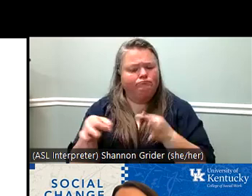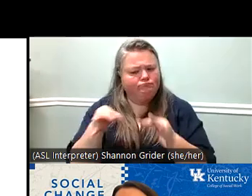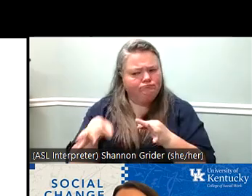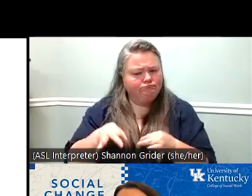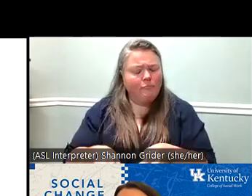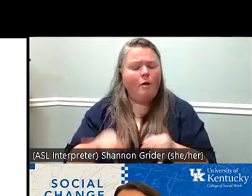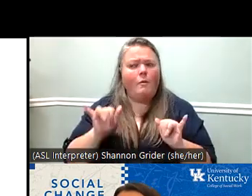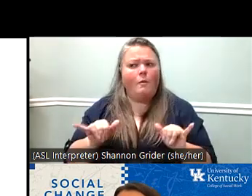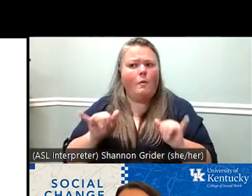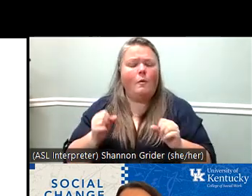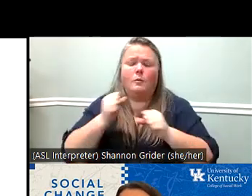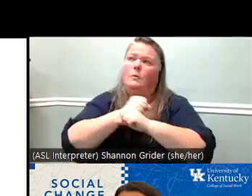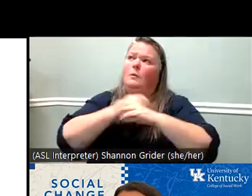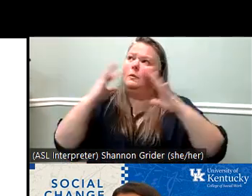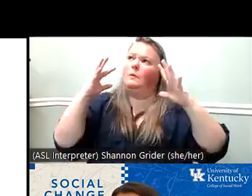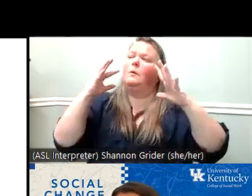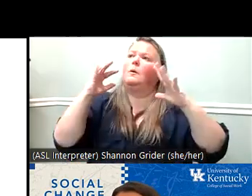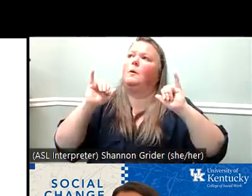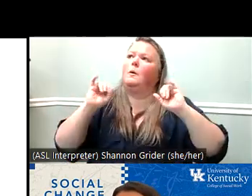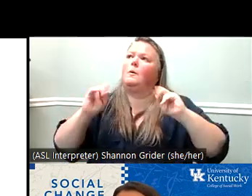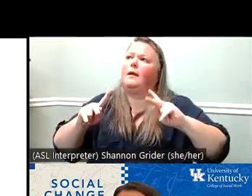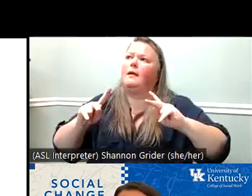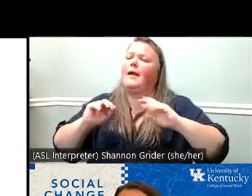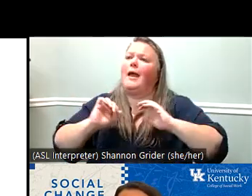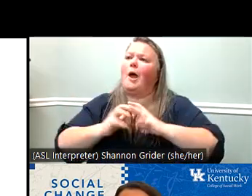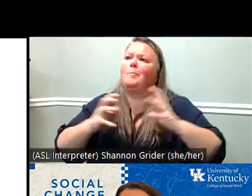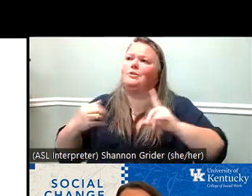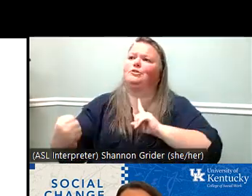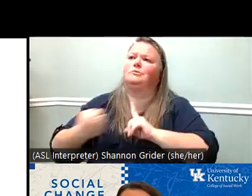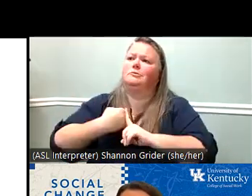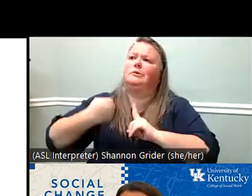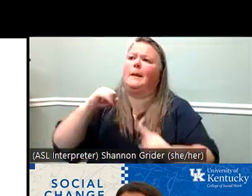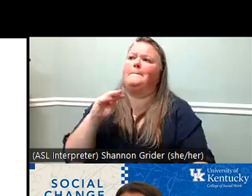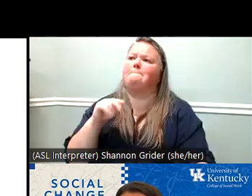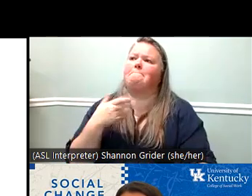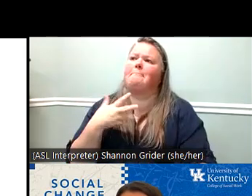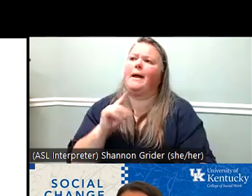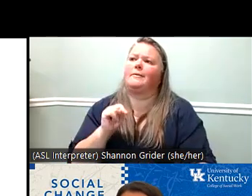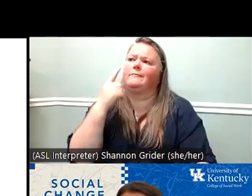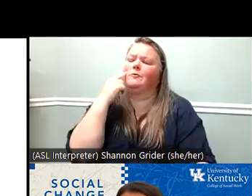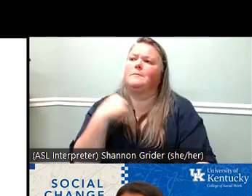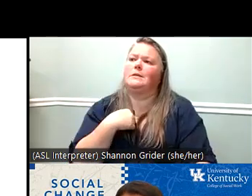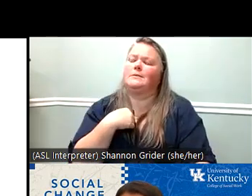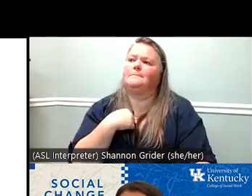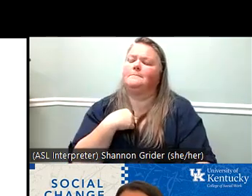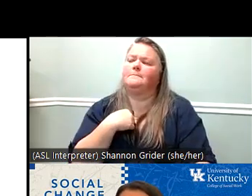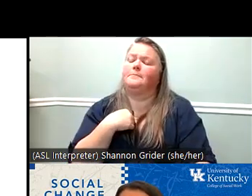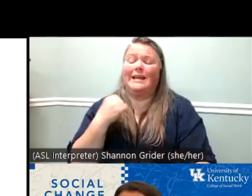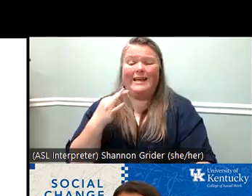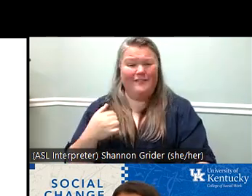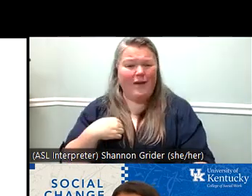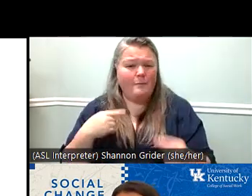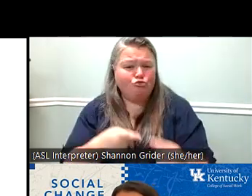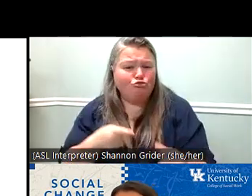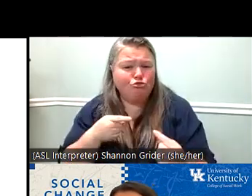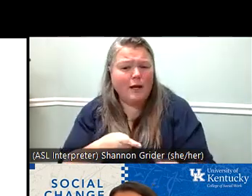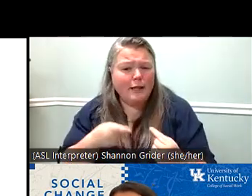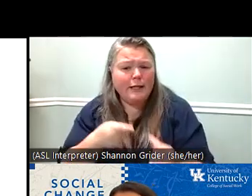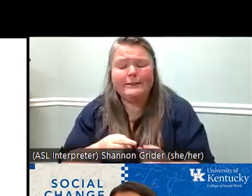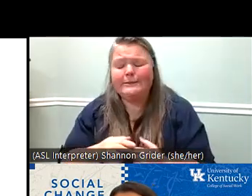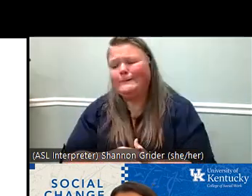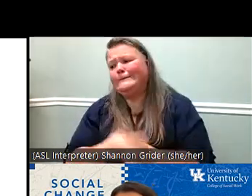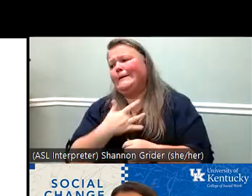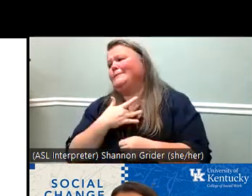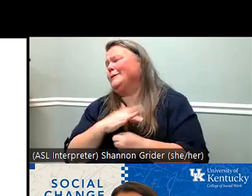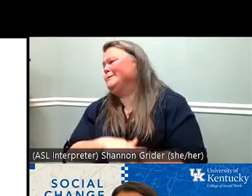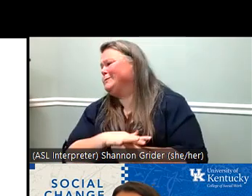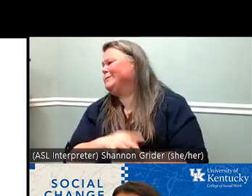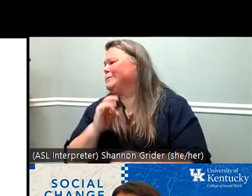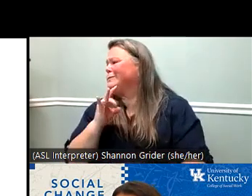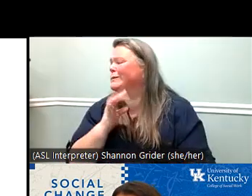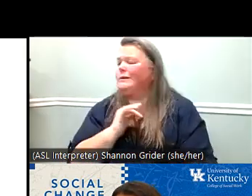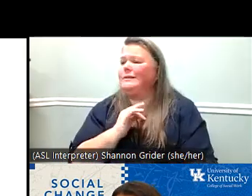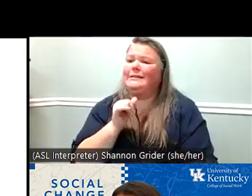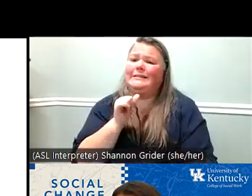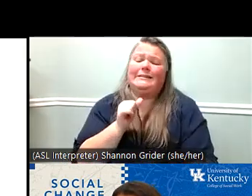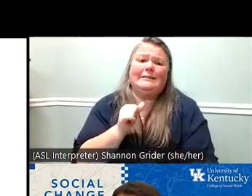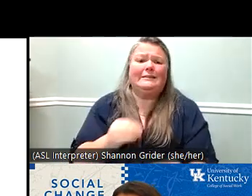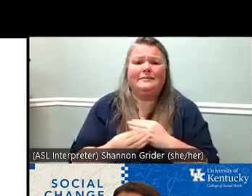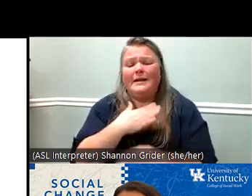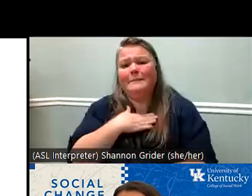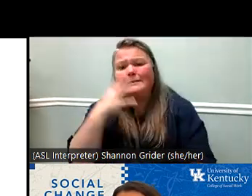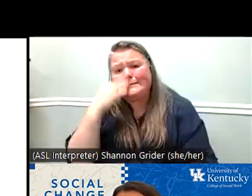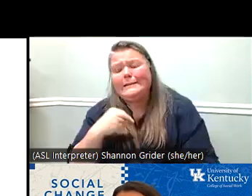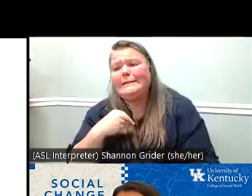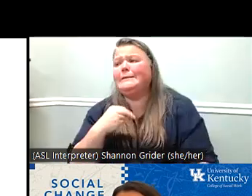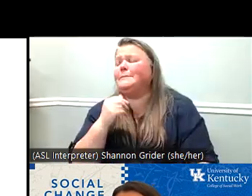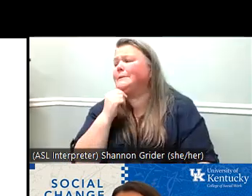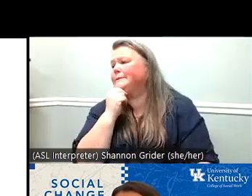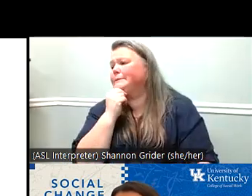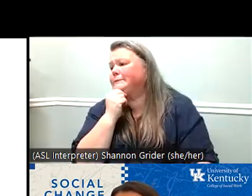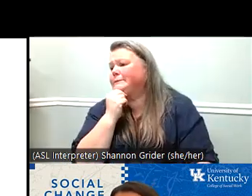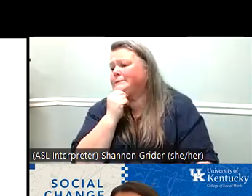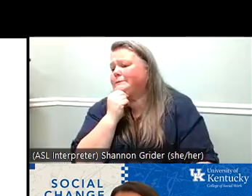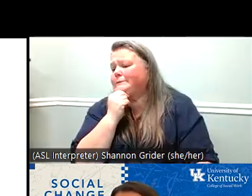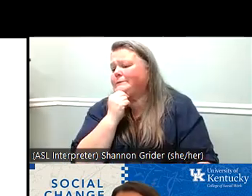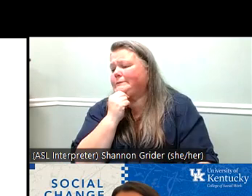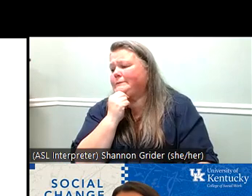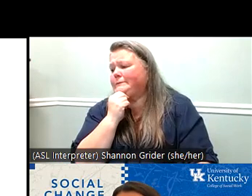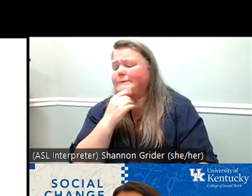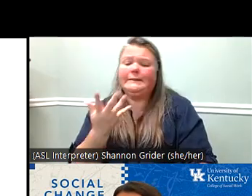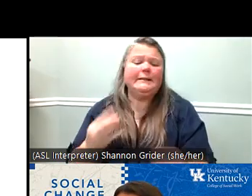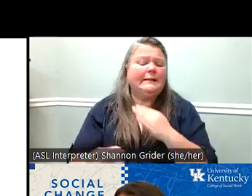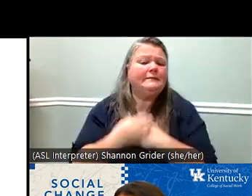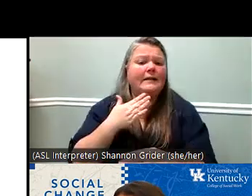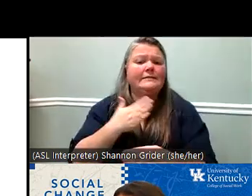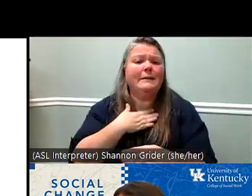AND WITH PEOPLE IN THE GROUP, AND WHAT DISTRESS WOULD LOOK LIKE VERSUS WHAT A DISORDER LOOKS LIKE, AND ONE OF THE THINGS THAT GIVES YOU THE MOST INFORMATION ON TO